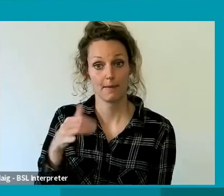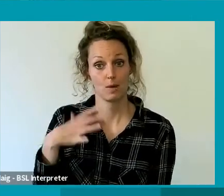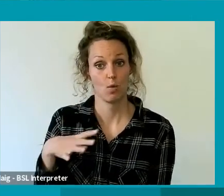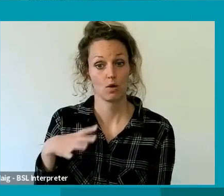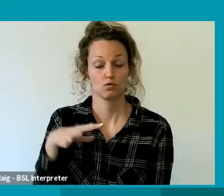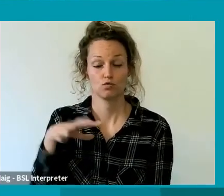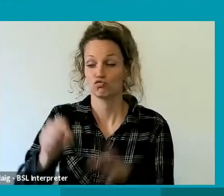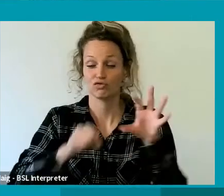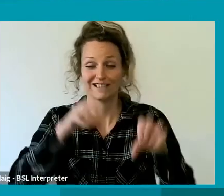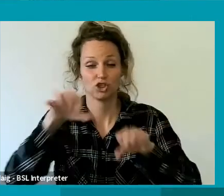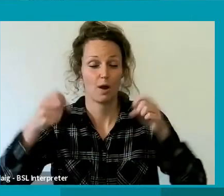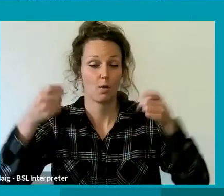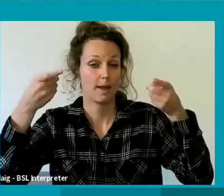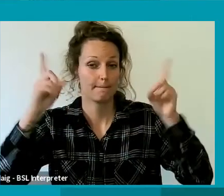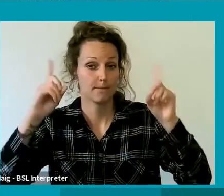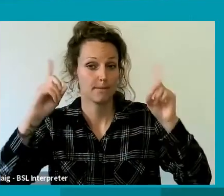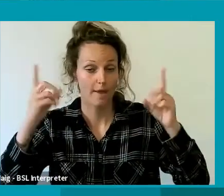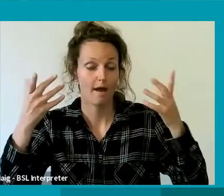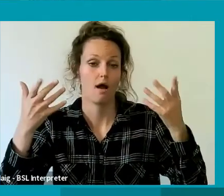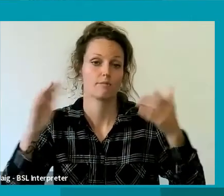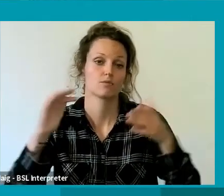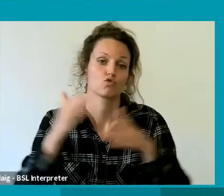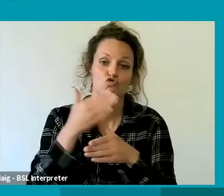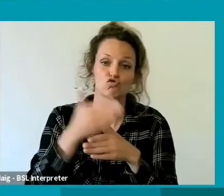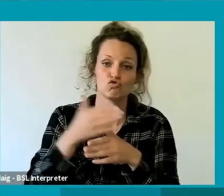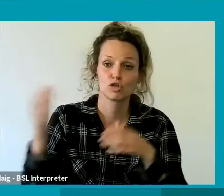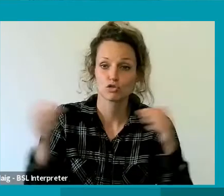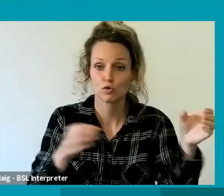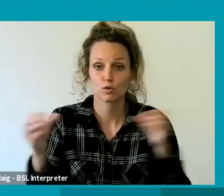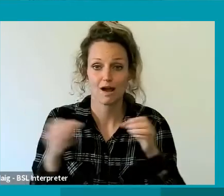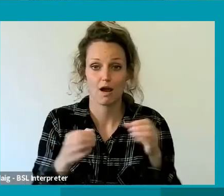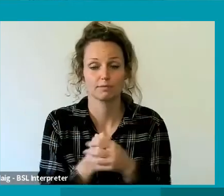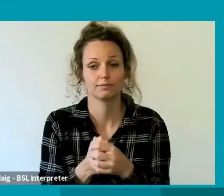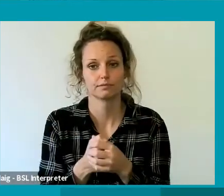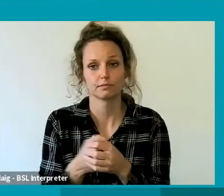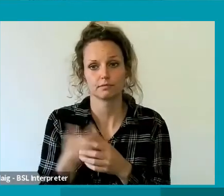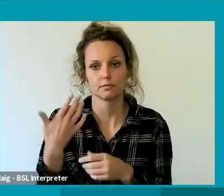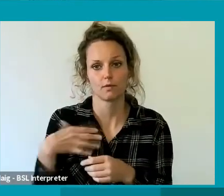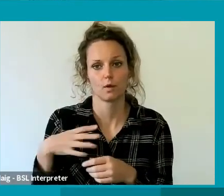to reach or target new clients, you want to let them know that you're approachable.